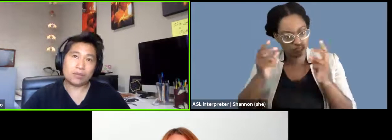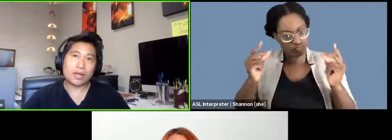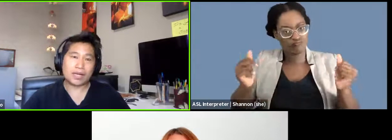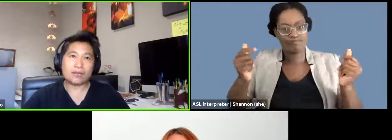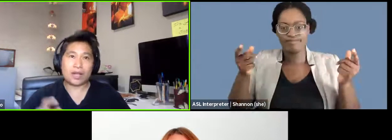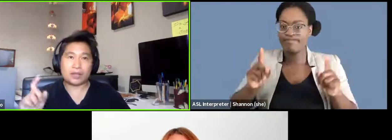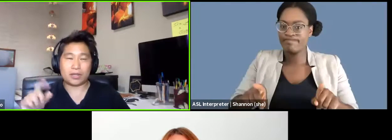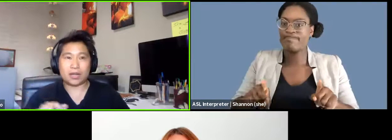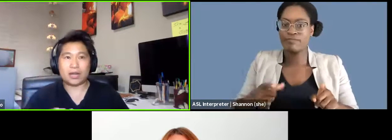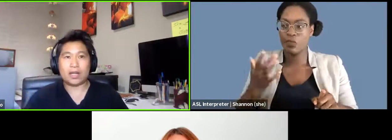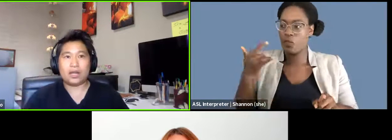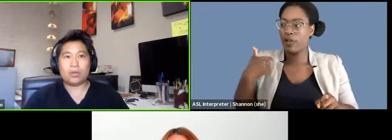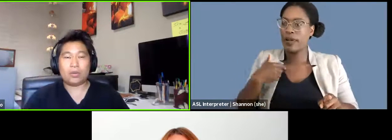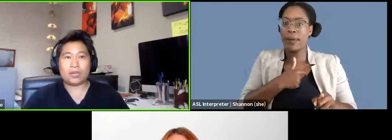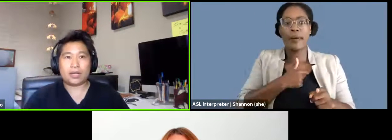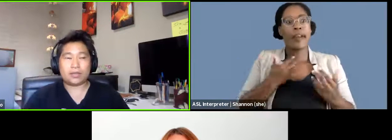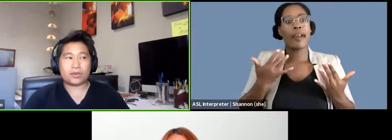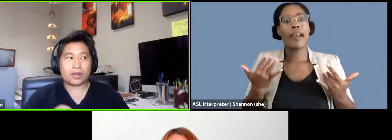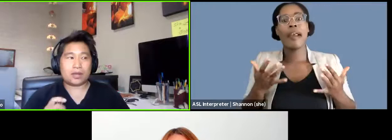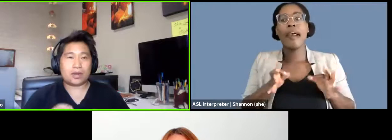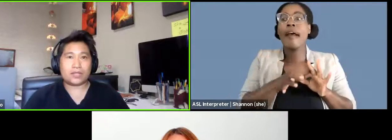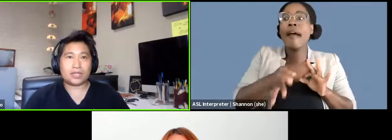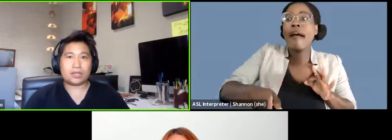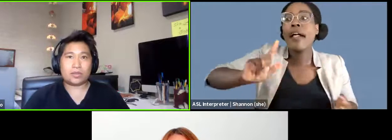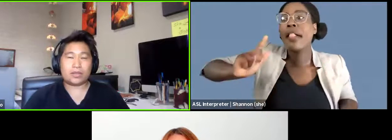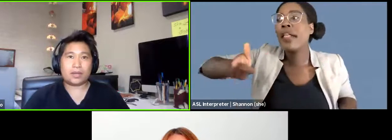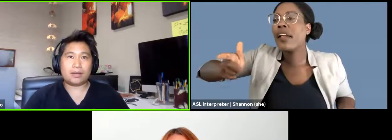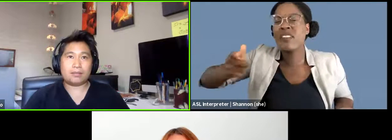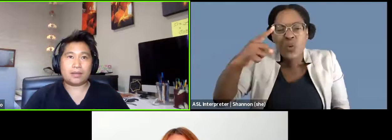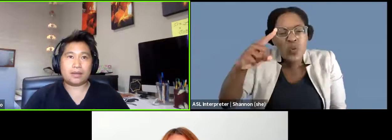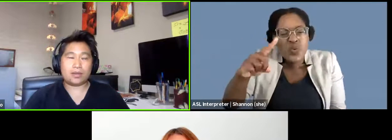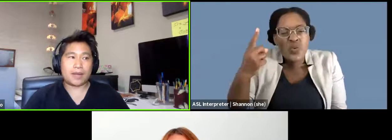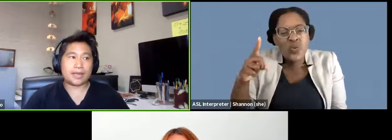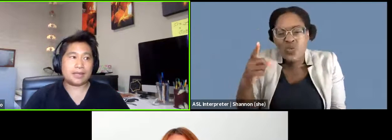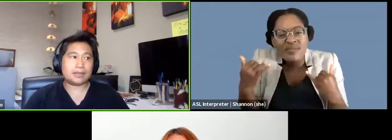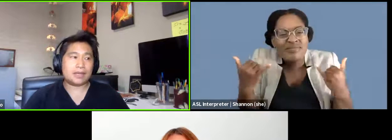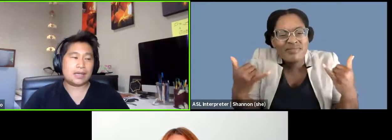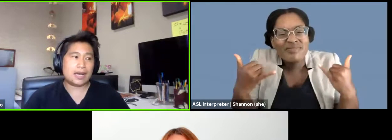One I could have helped her with the direct conversations on the back end.